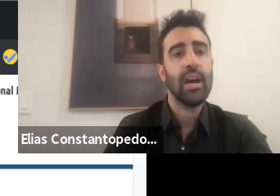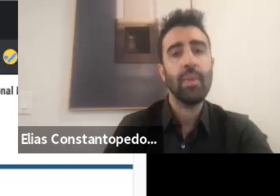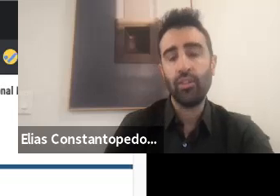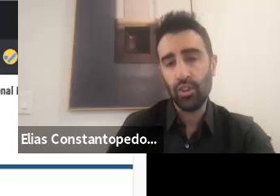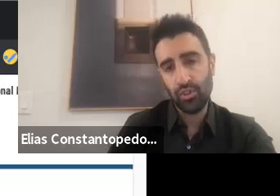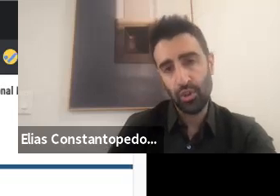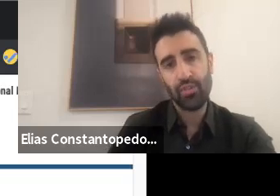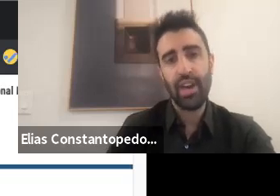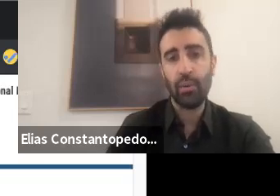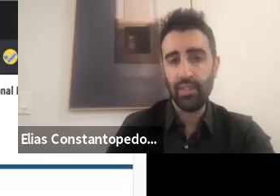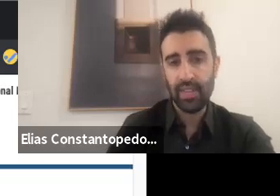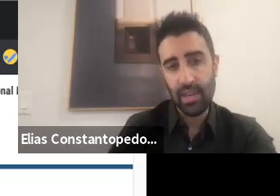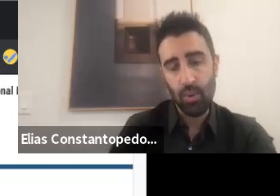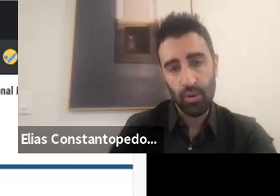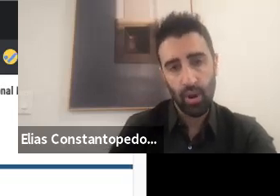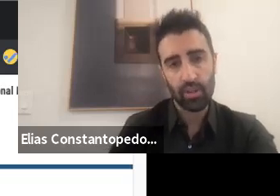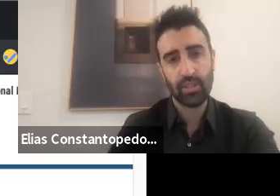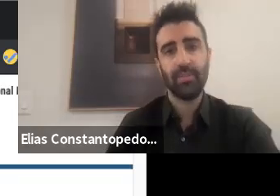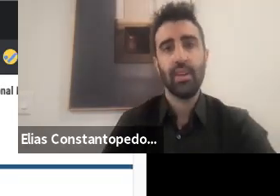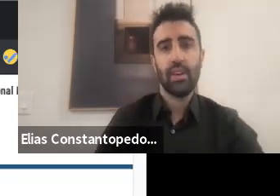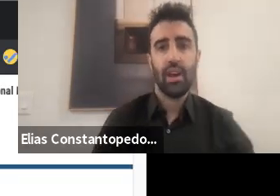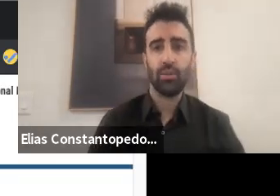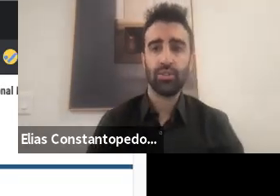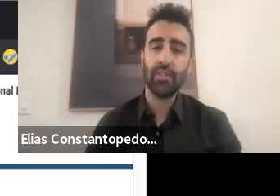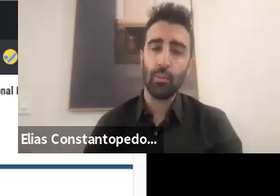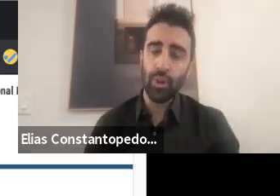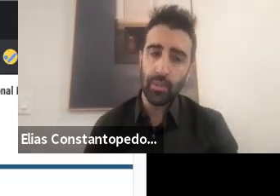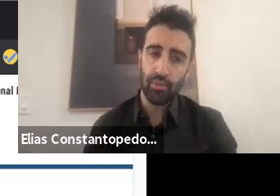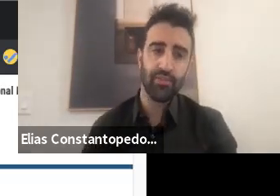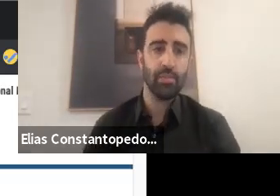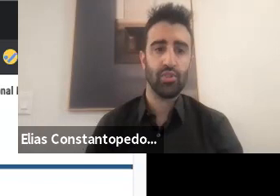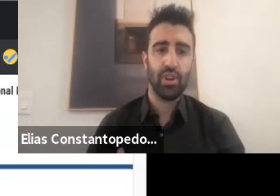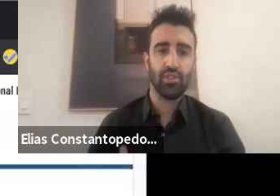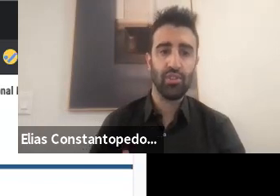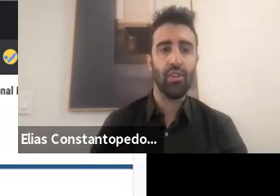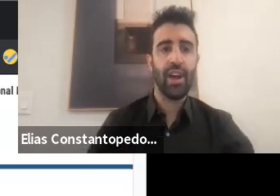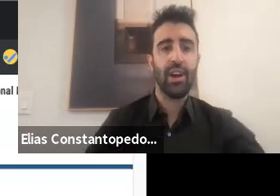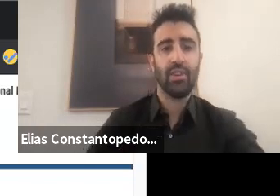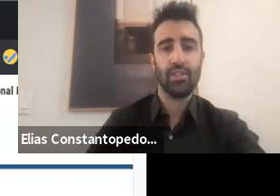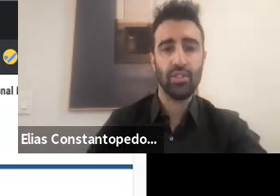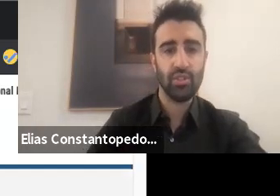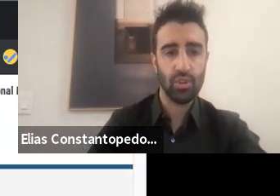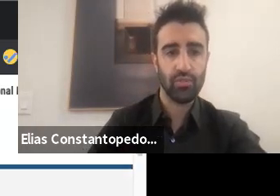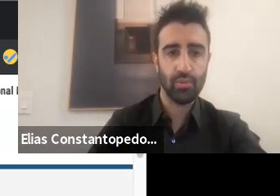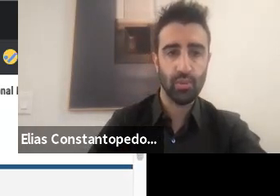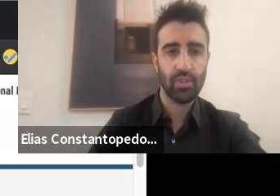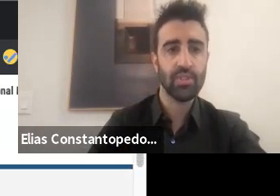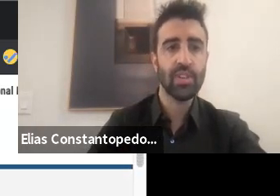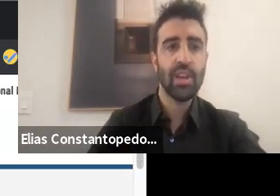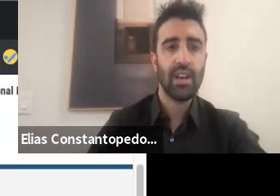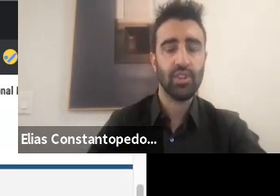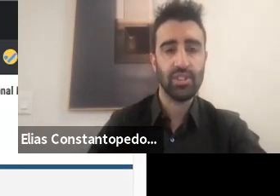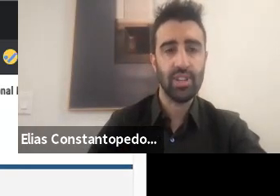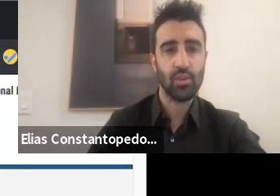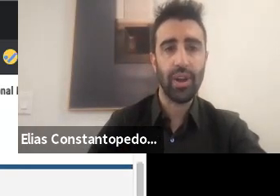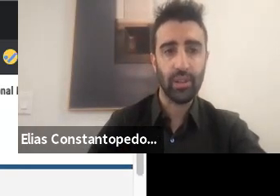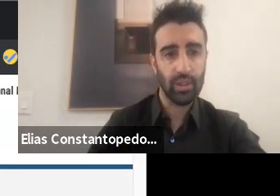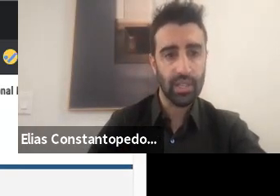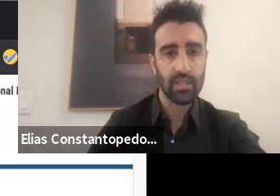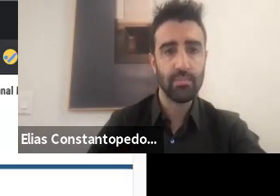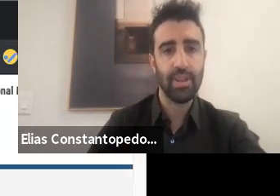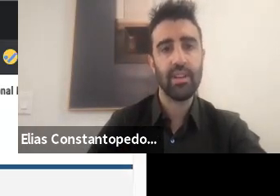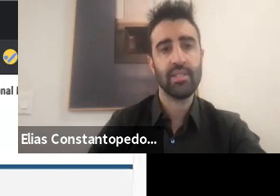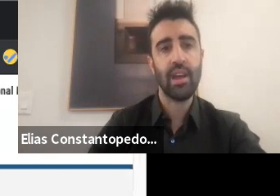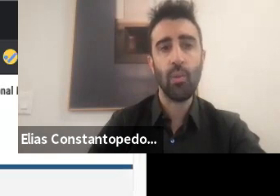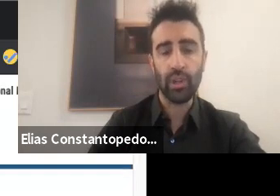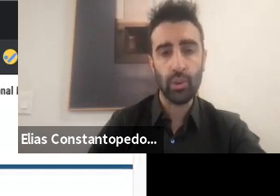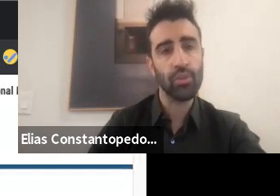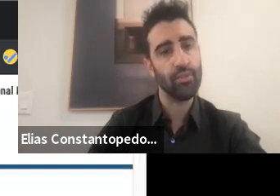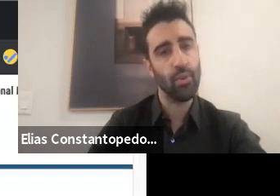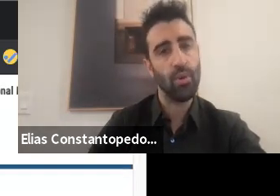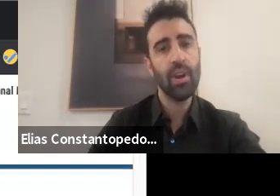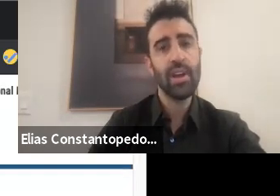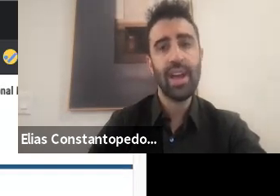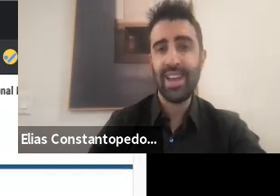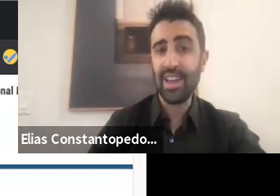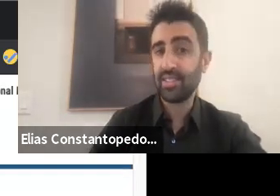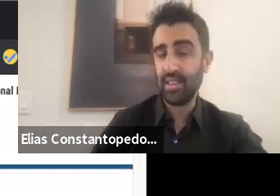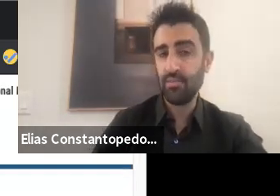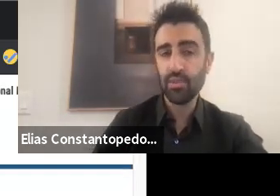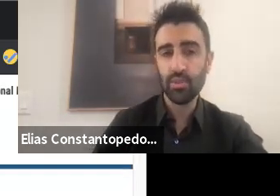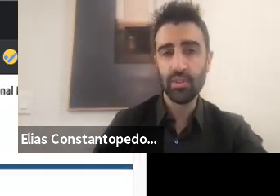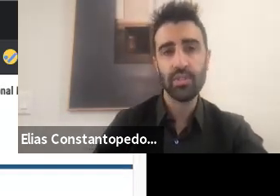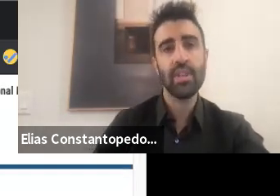Elias Constantopedos : And you can search for that within the keyword box, I will just give a really brief demonstration of how to actually search for resources, as you can see it's quite a long list but say I want to look for AC resources.